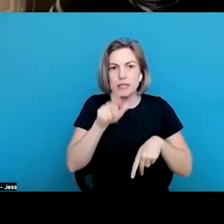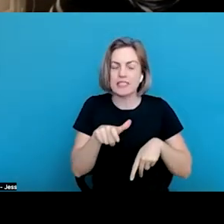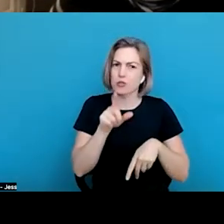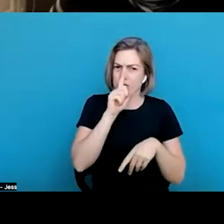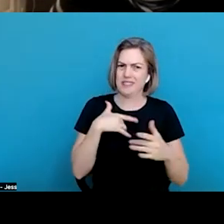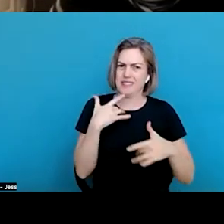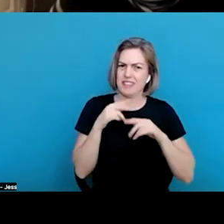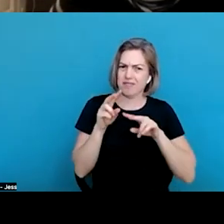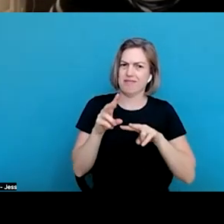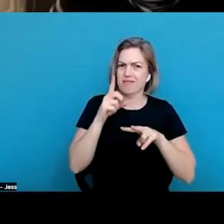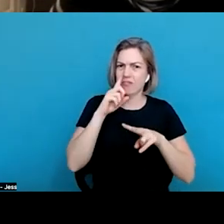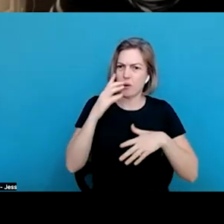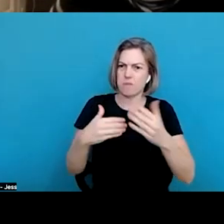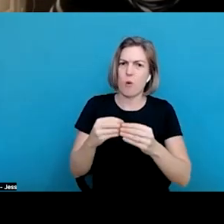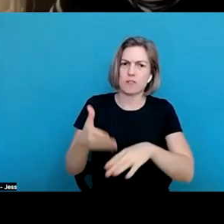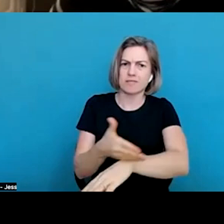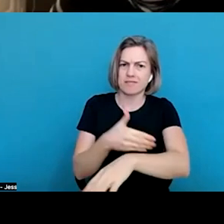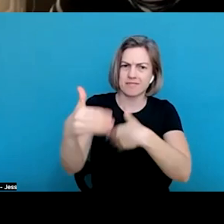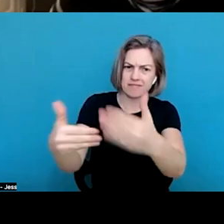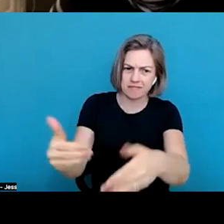I love that.